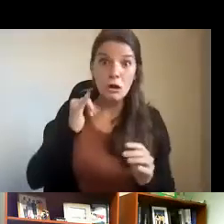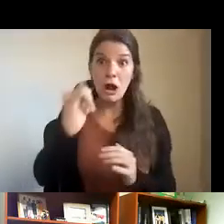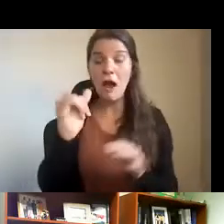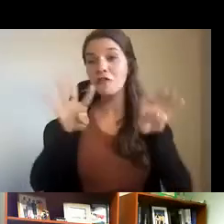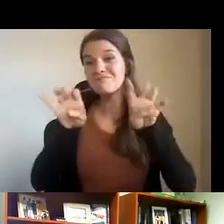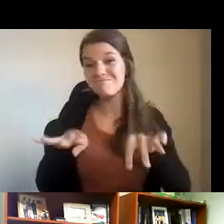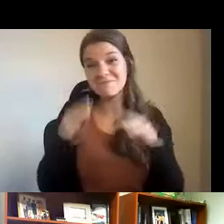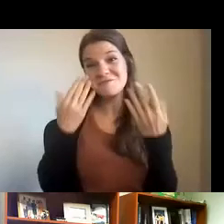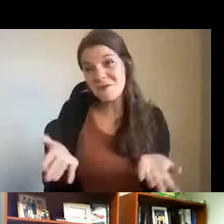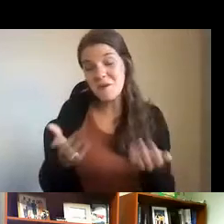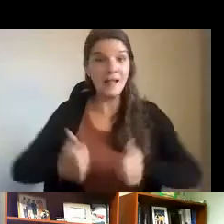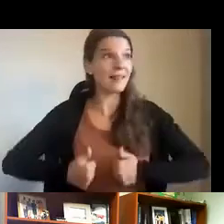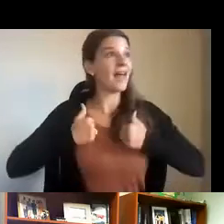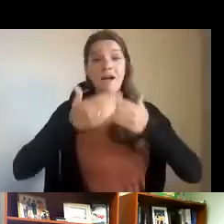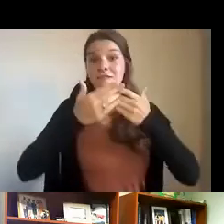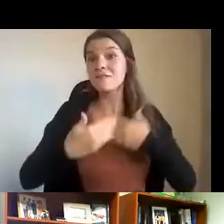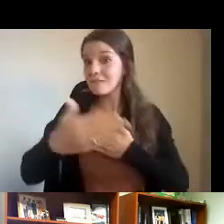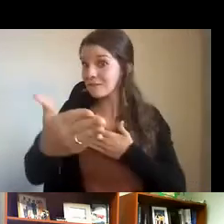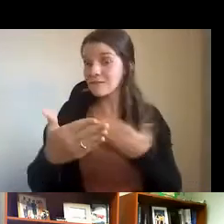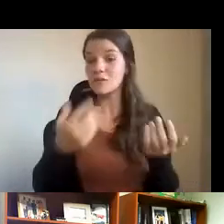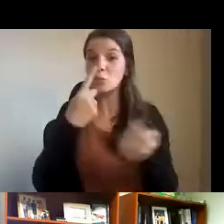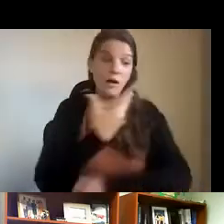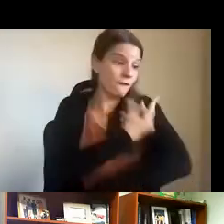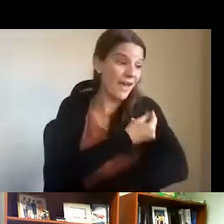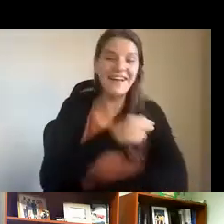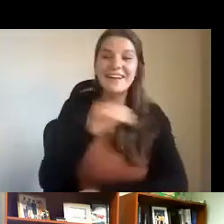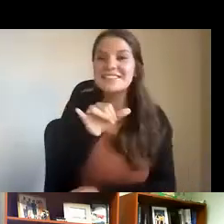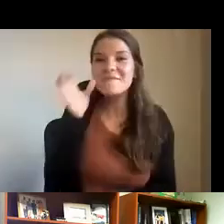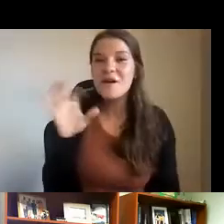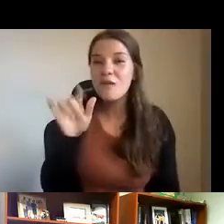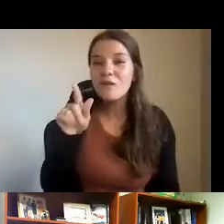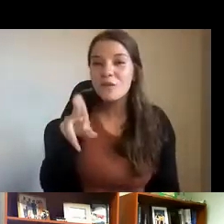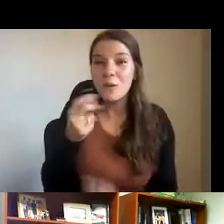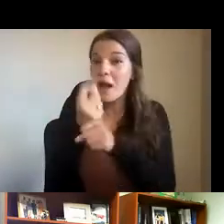to be like flu, would you where you get vaccinated every season, or not. We suspect not, but don't be